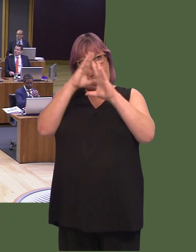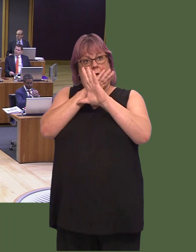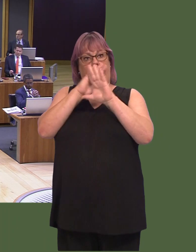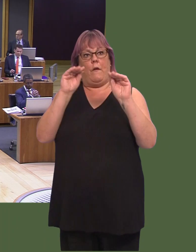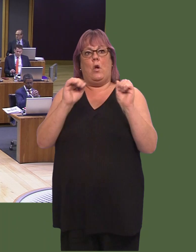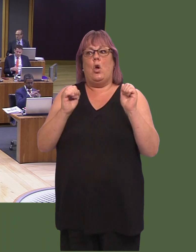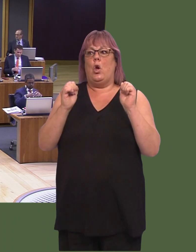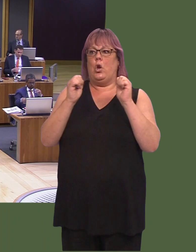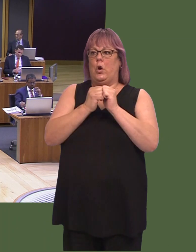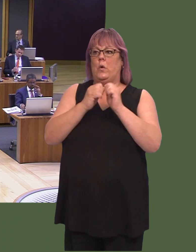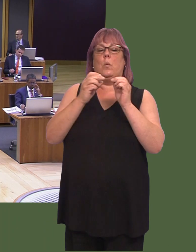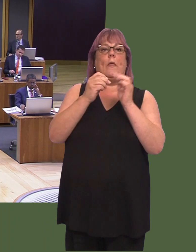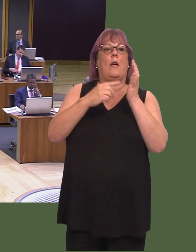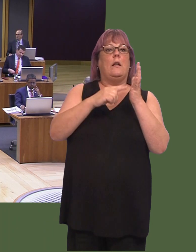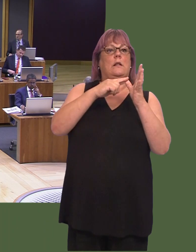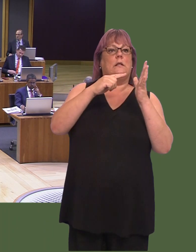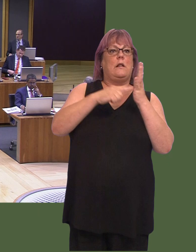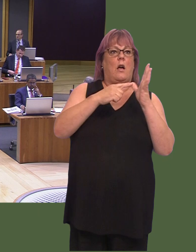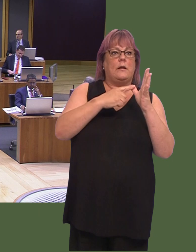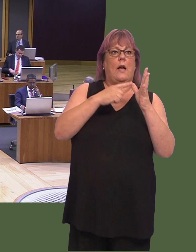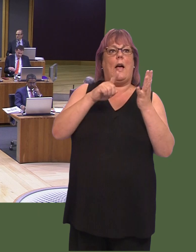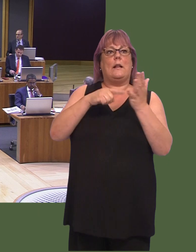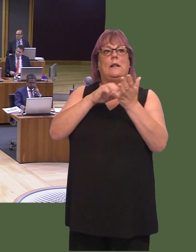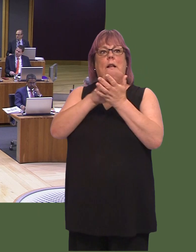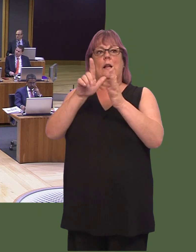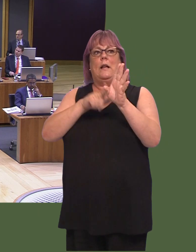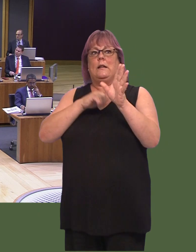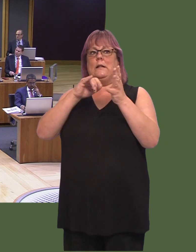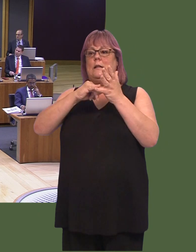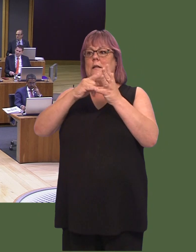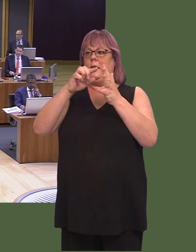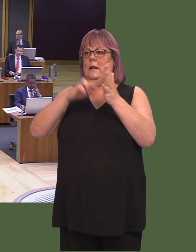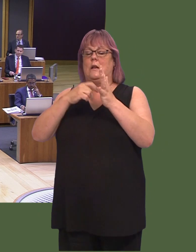news broke of the deal being struck between Tata and ThyssenKrupp.